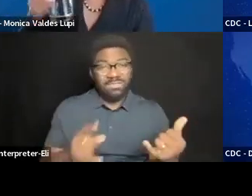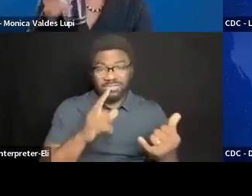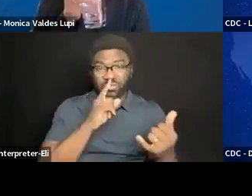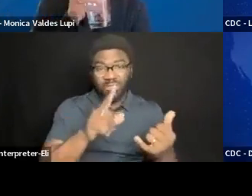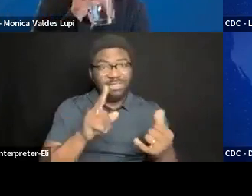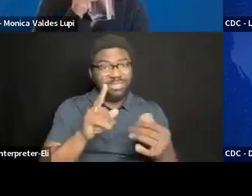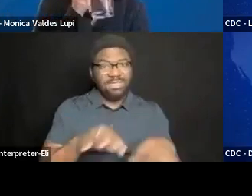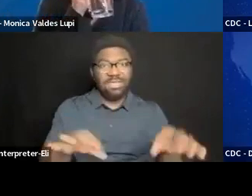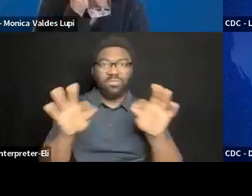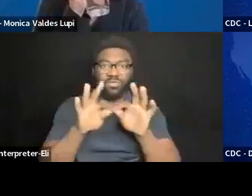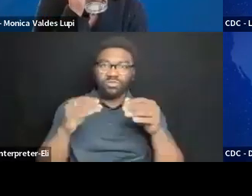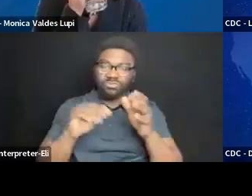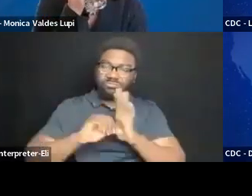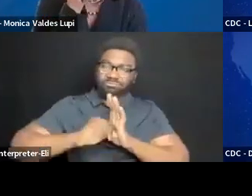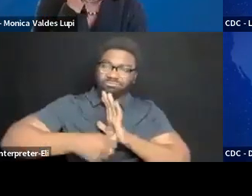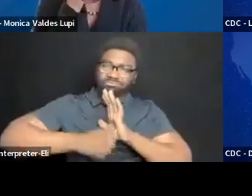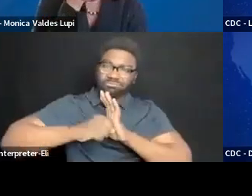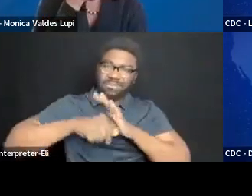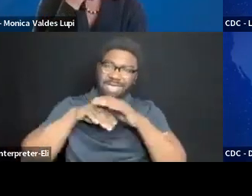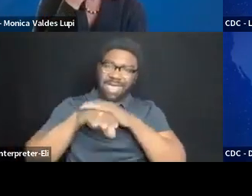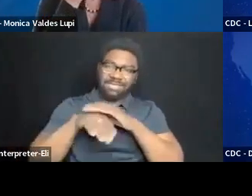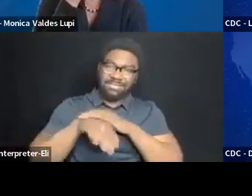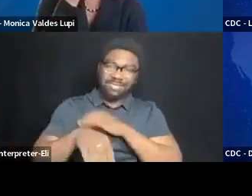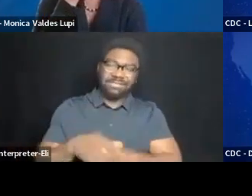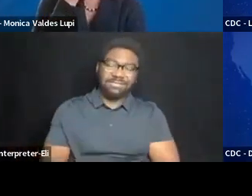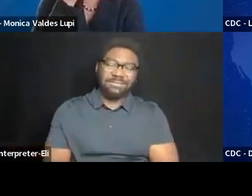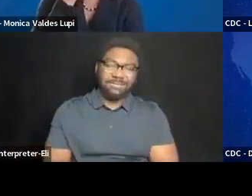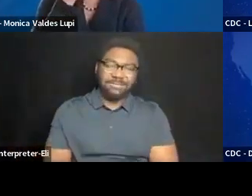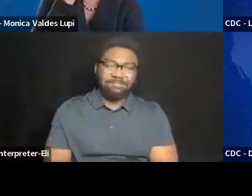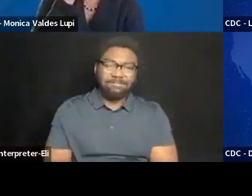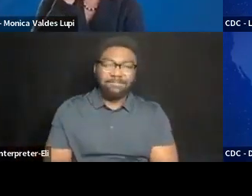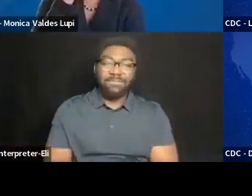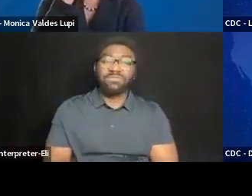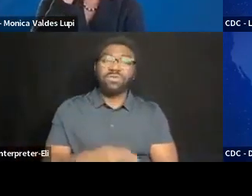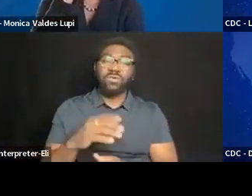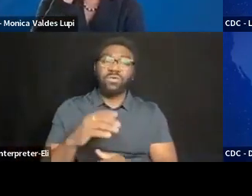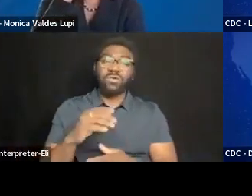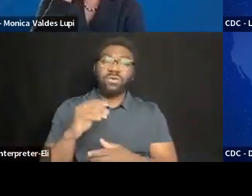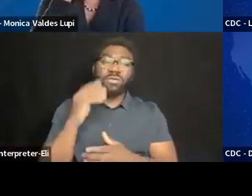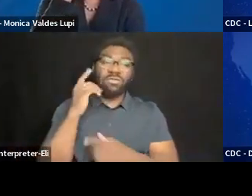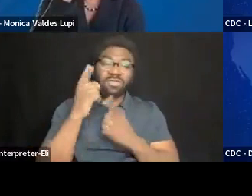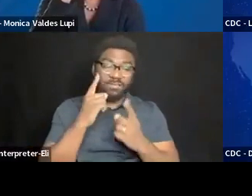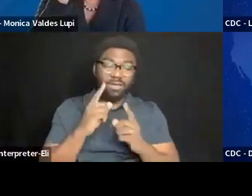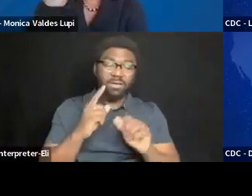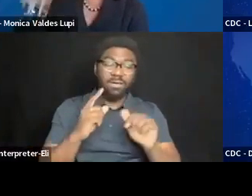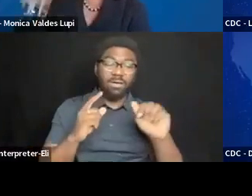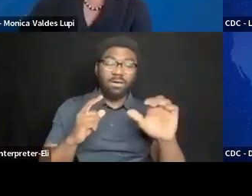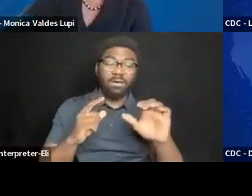And so when thinking about the component A2, where we think about those foundational capabilities,